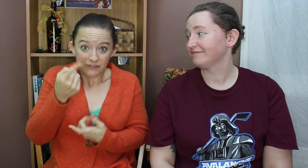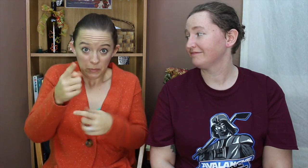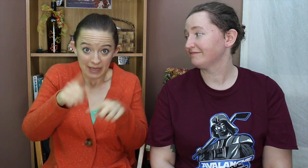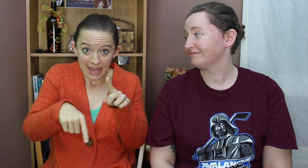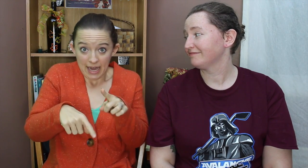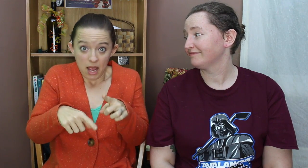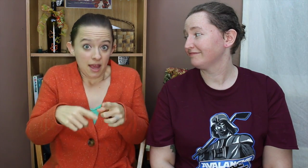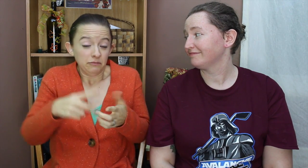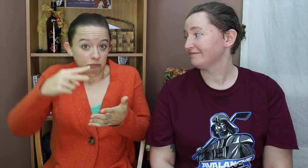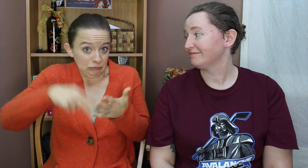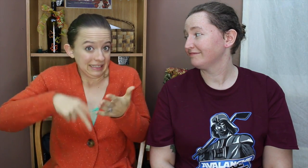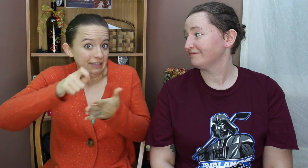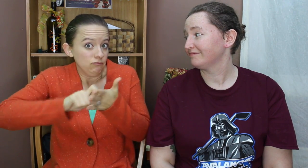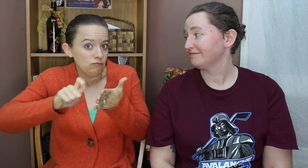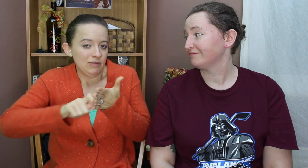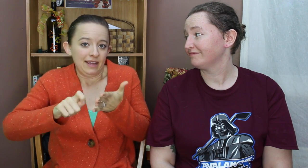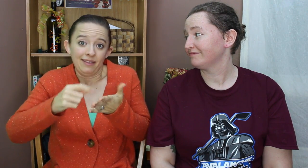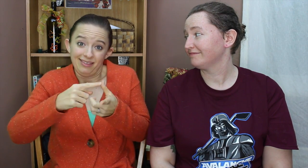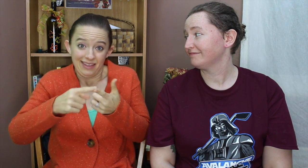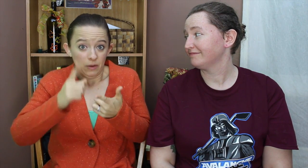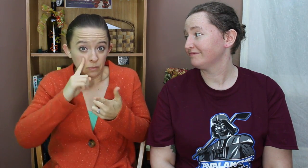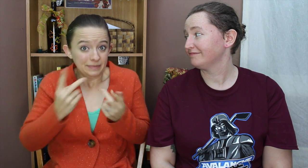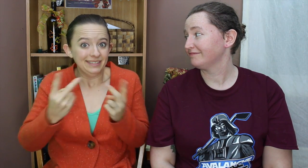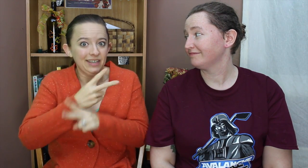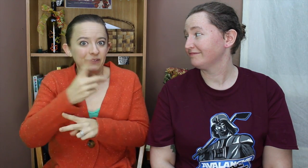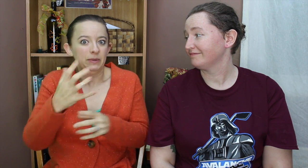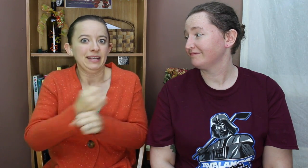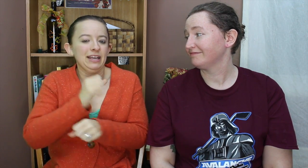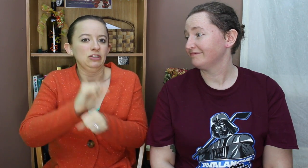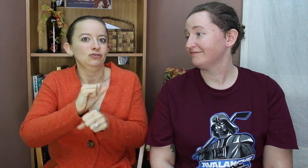on the high unemployment rate. If you cannot read and write then